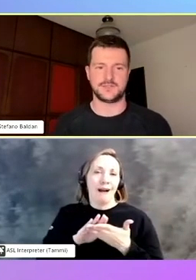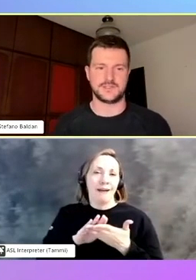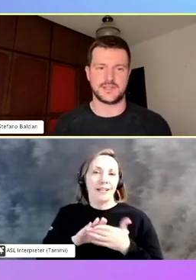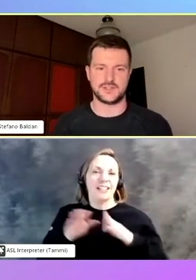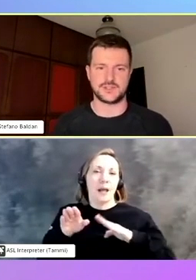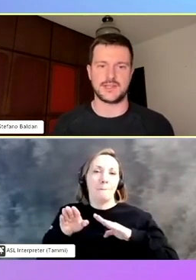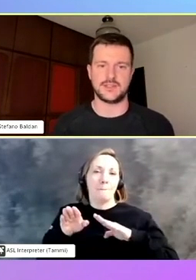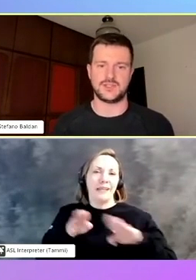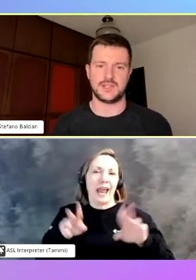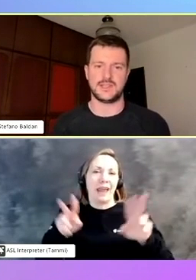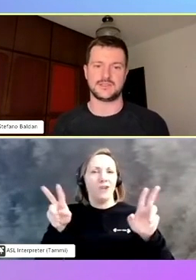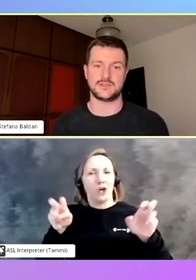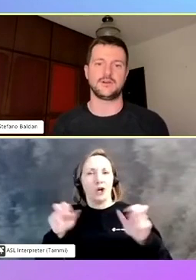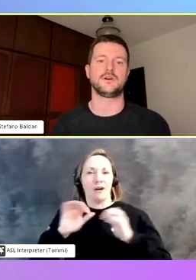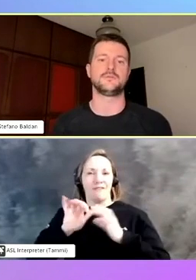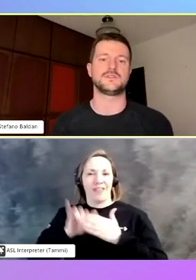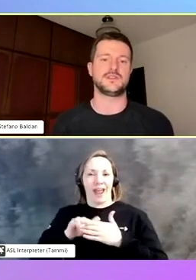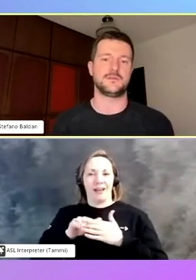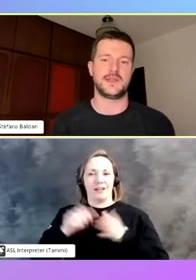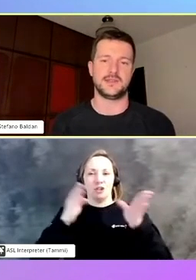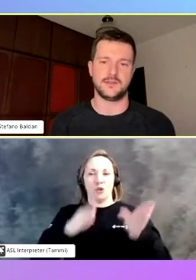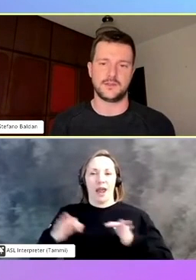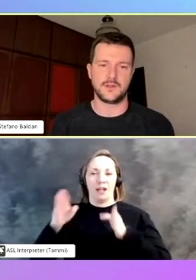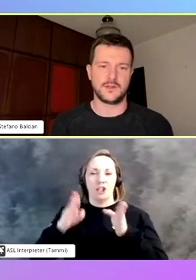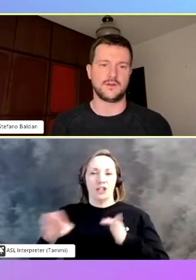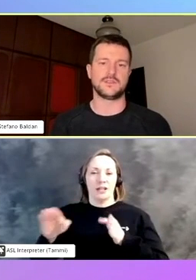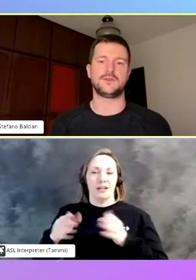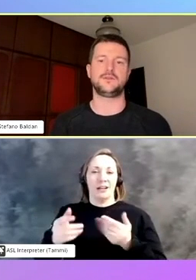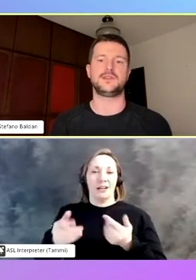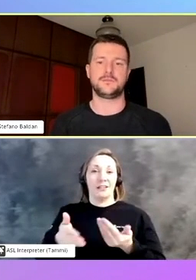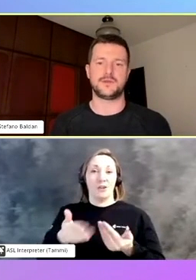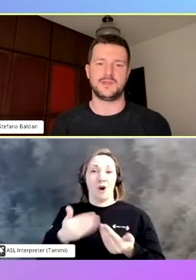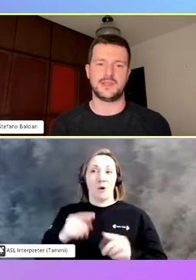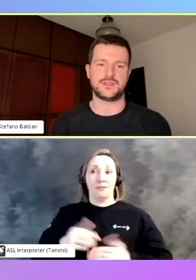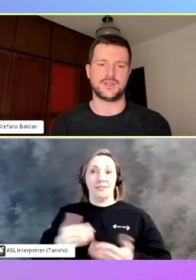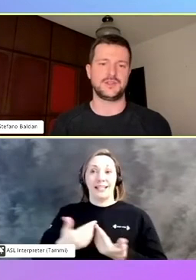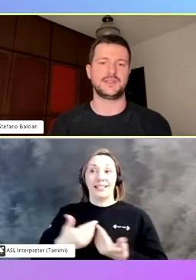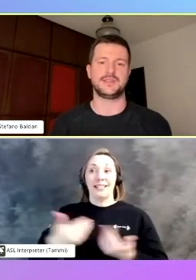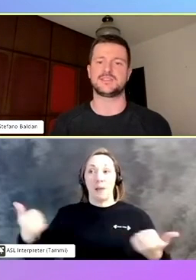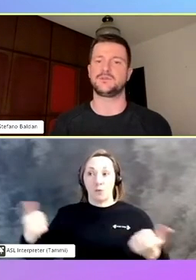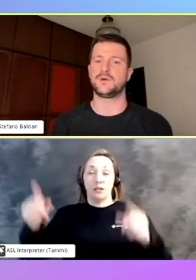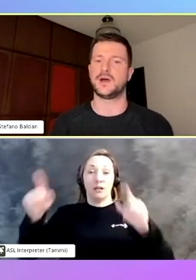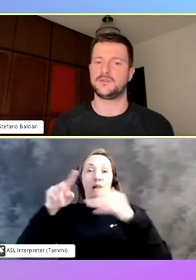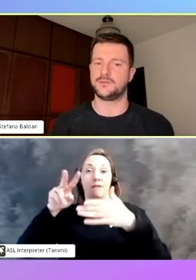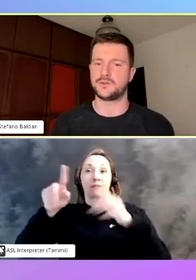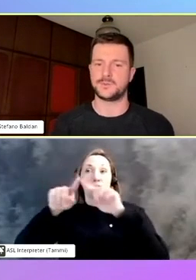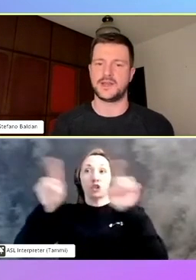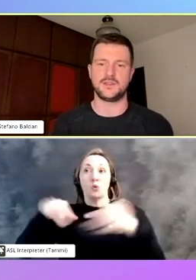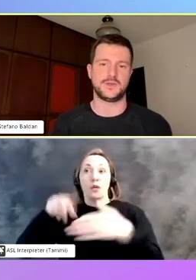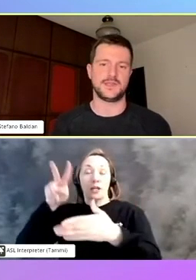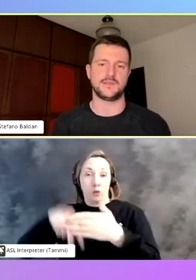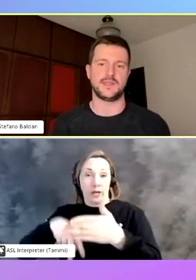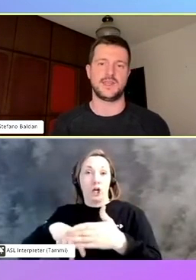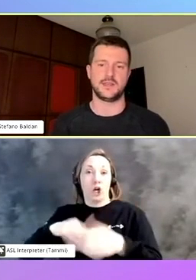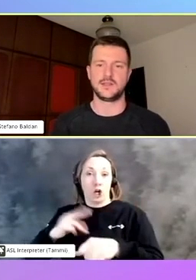When doing that, we are taking heavy inspiration from the guidelines and principles that are already